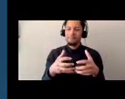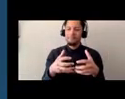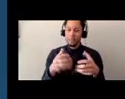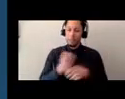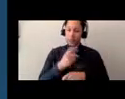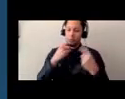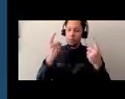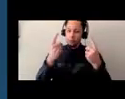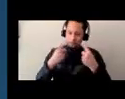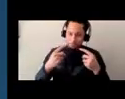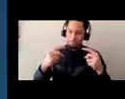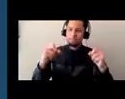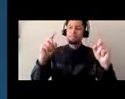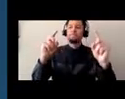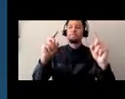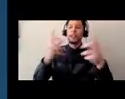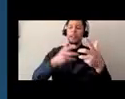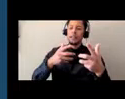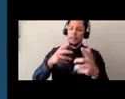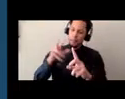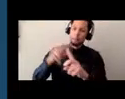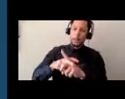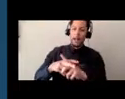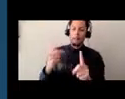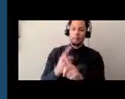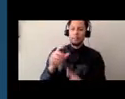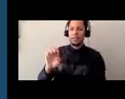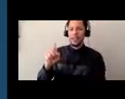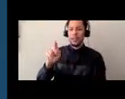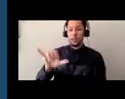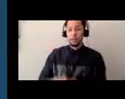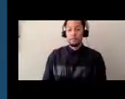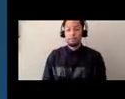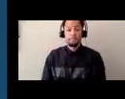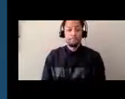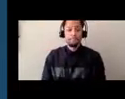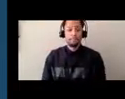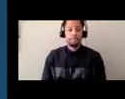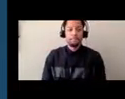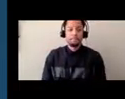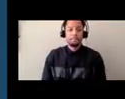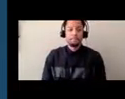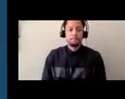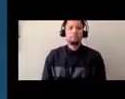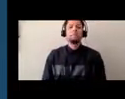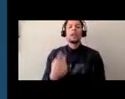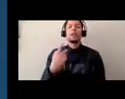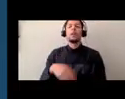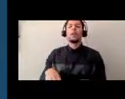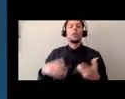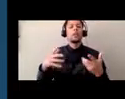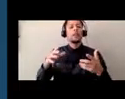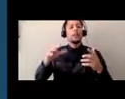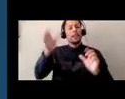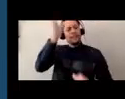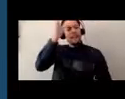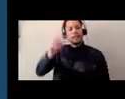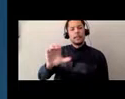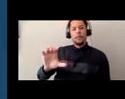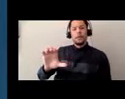The term collective impact really came about in 2012.